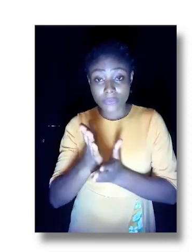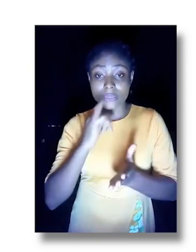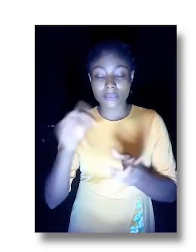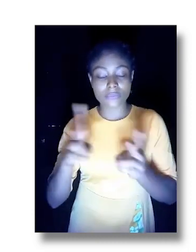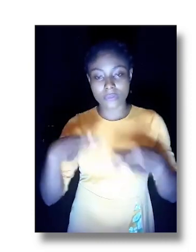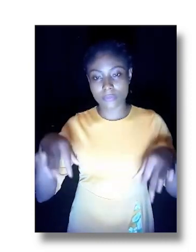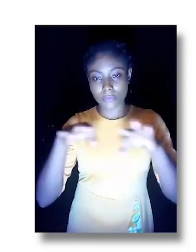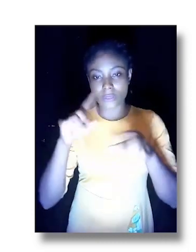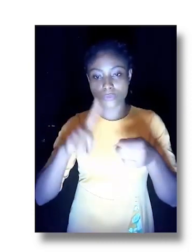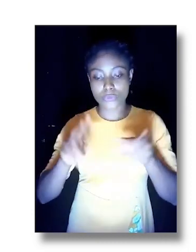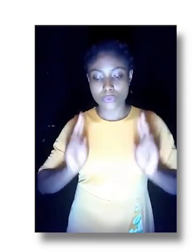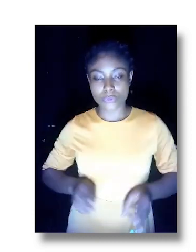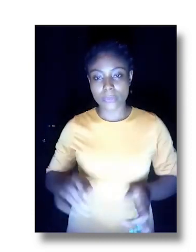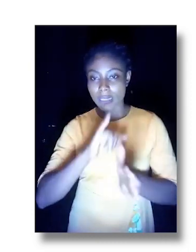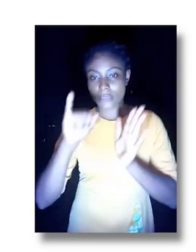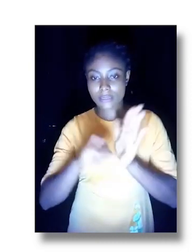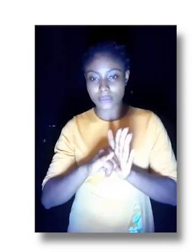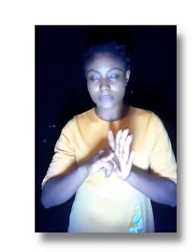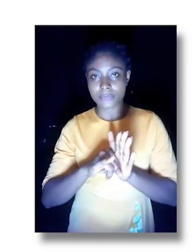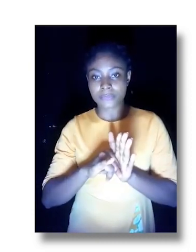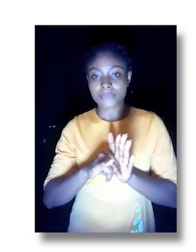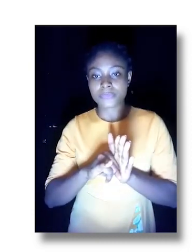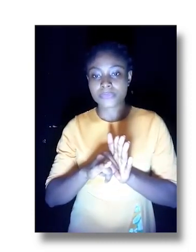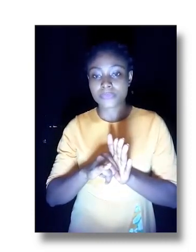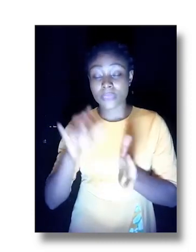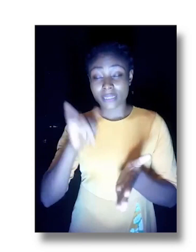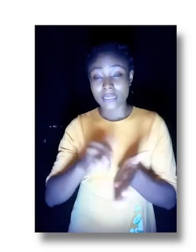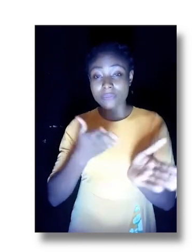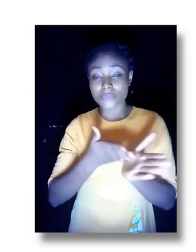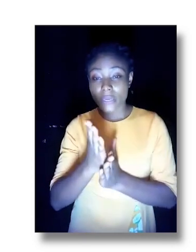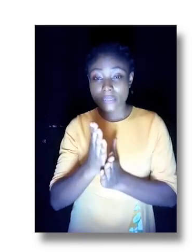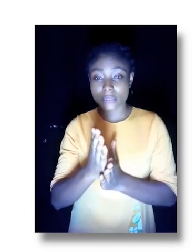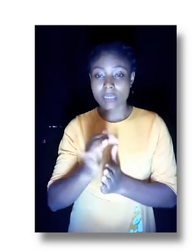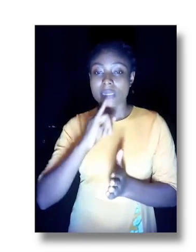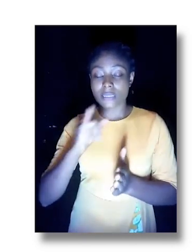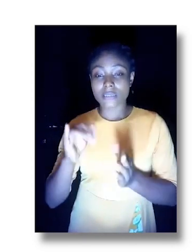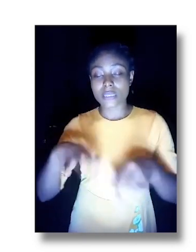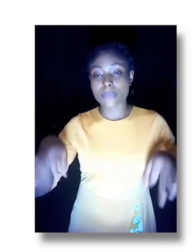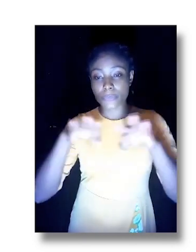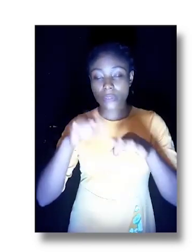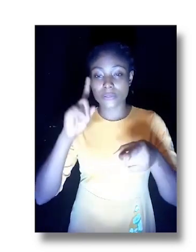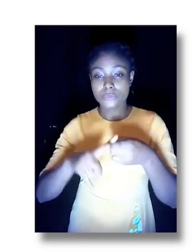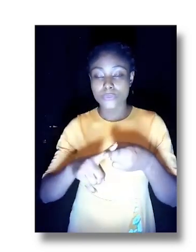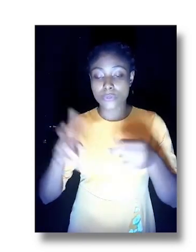That right is fundamental to human identity and integrity!